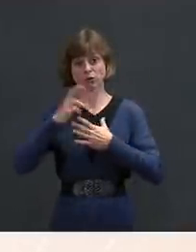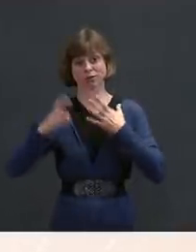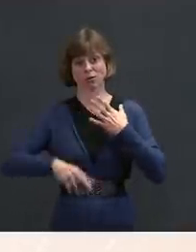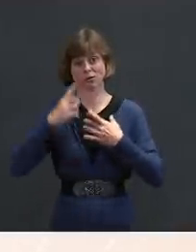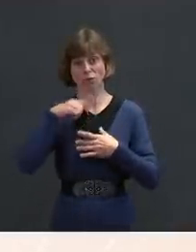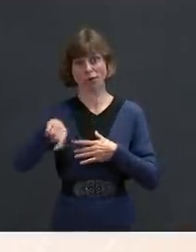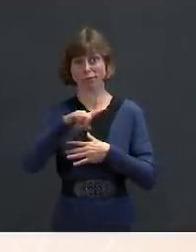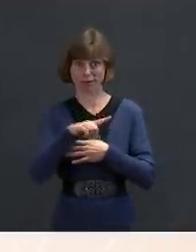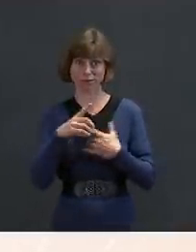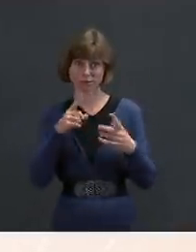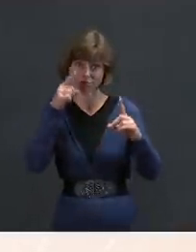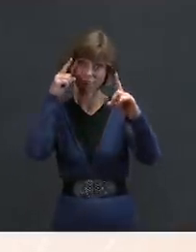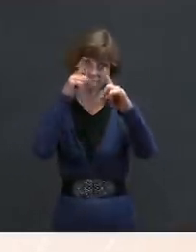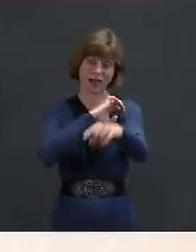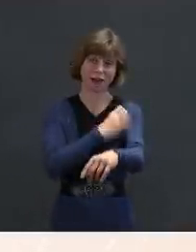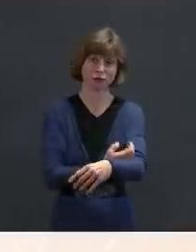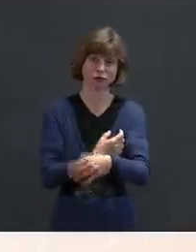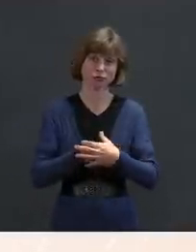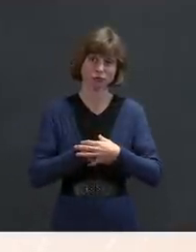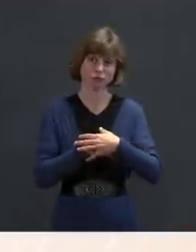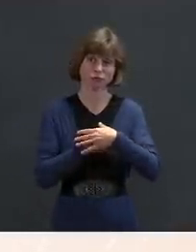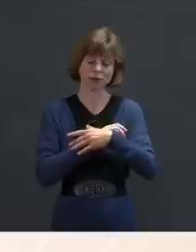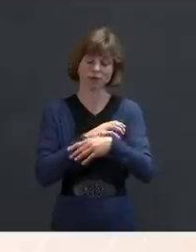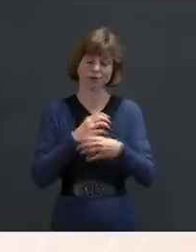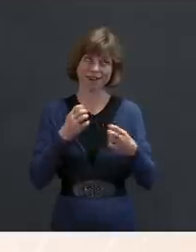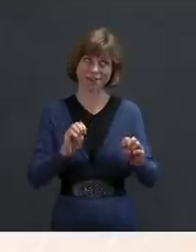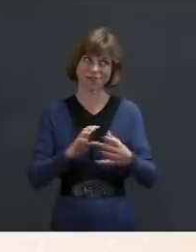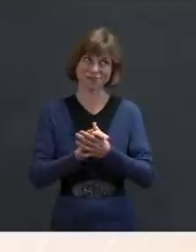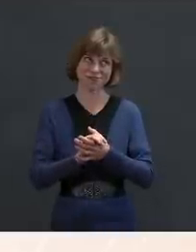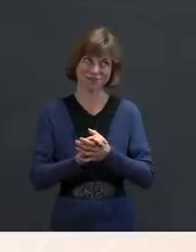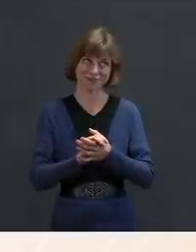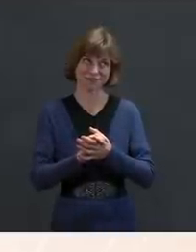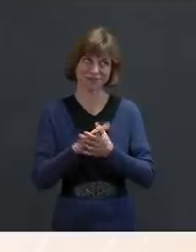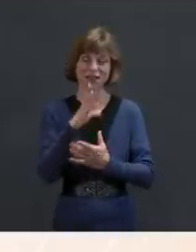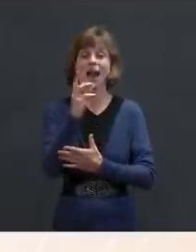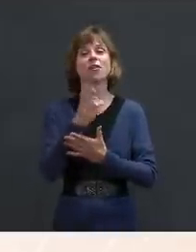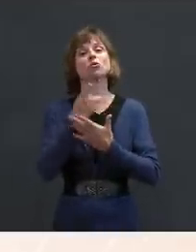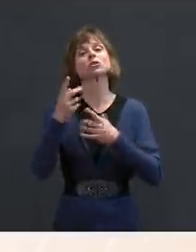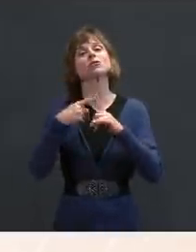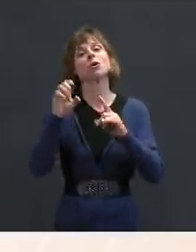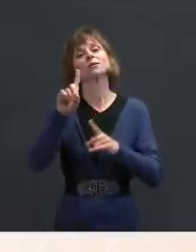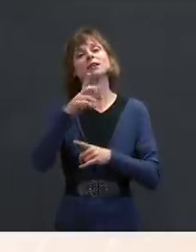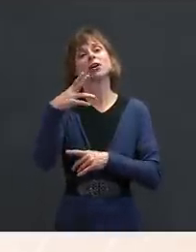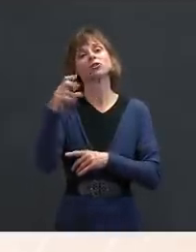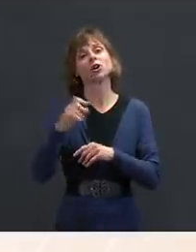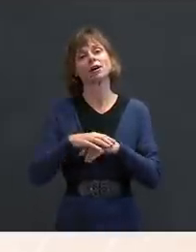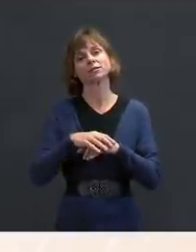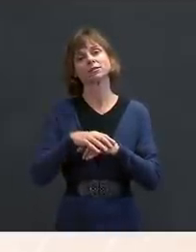along with the resources of the Department of Homeland Security, the Department of Justice,